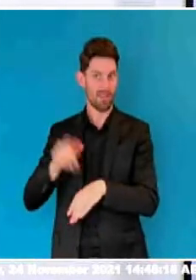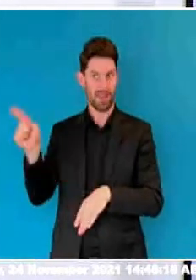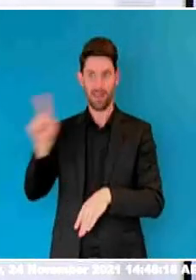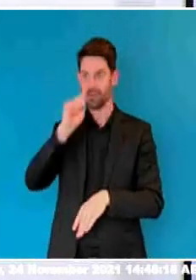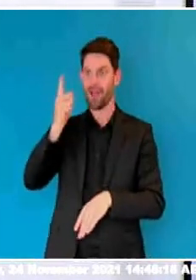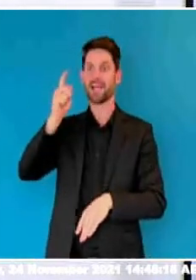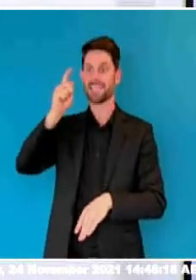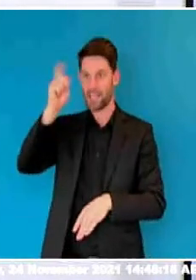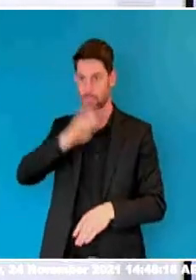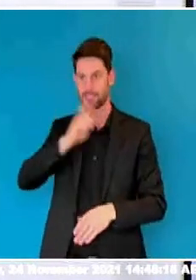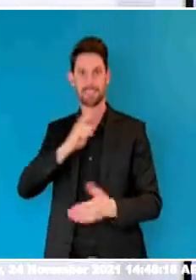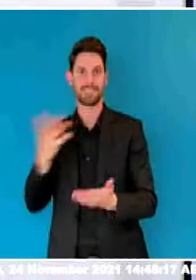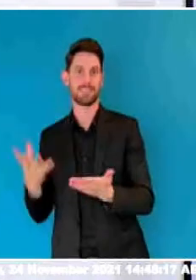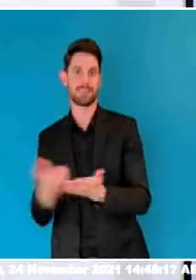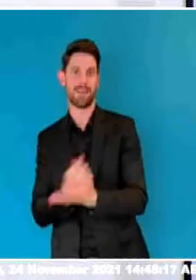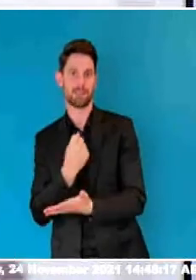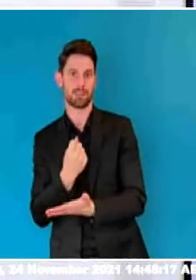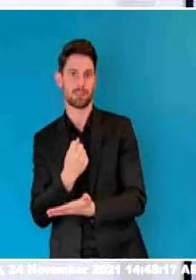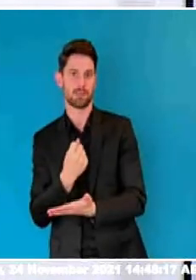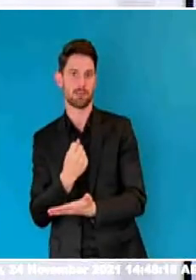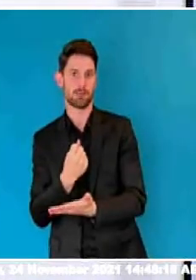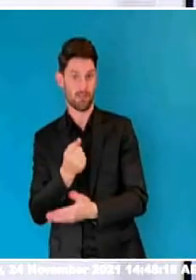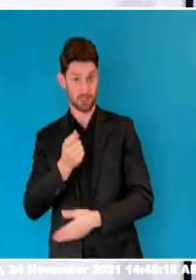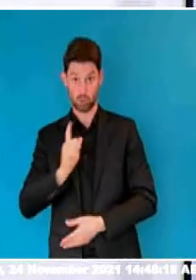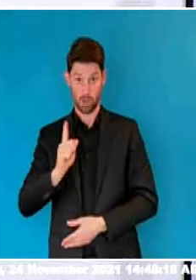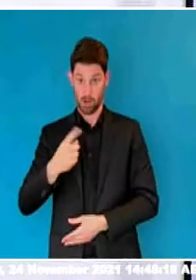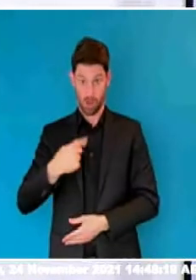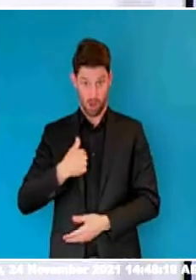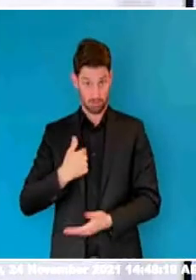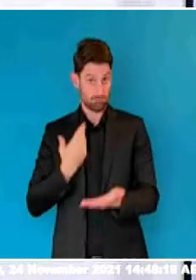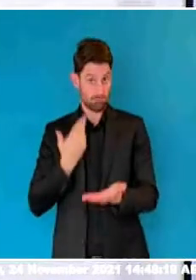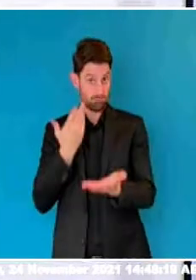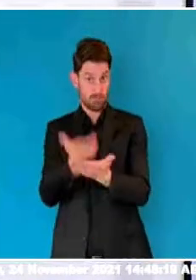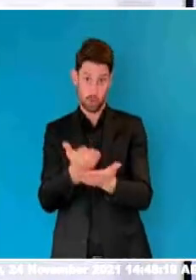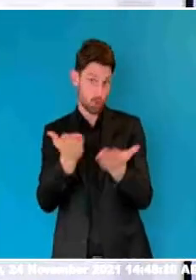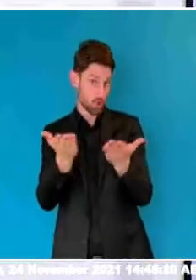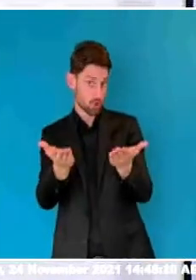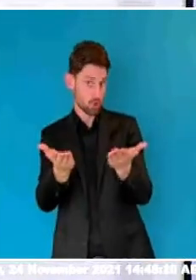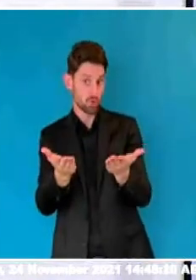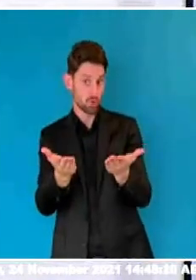That's a proposition I'm putting to you, and I was interested from the human rights